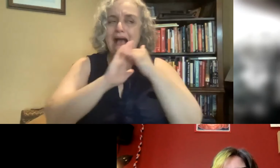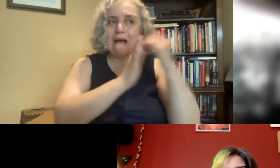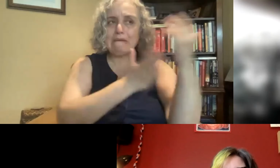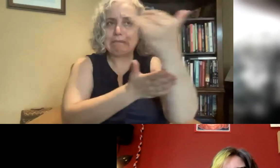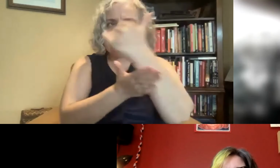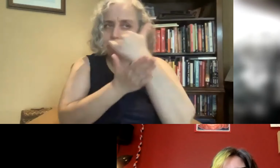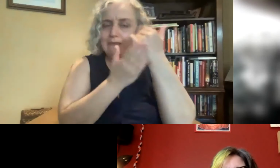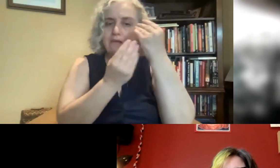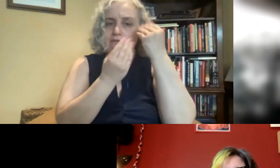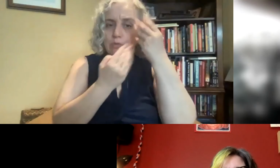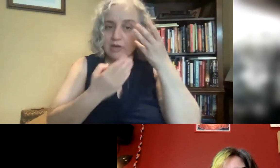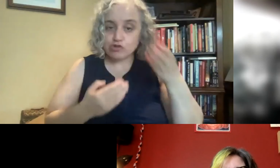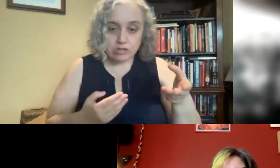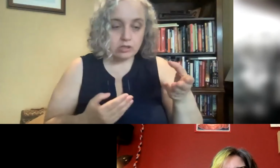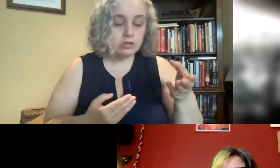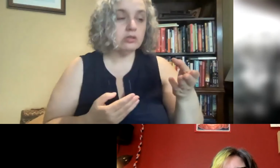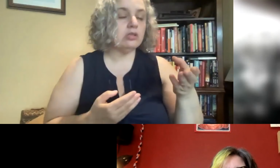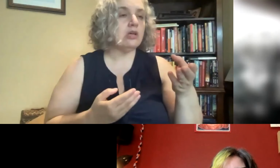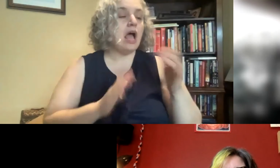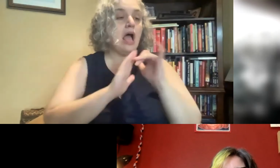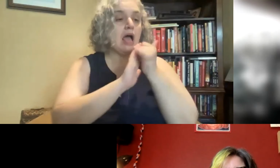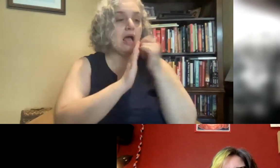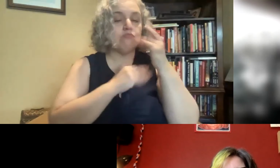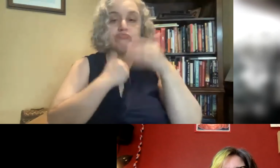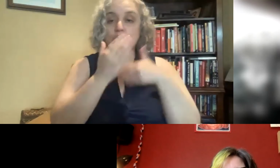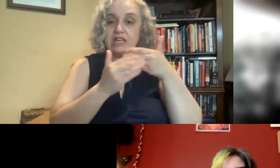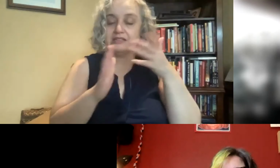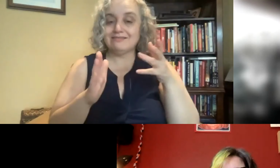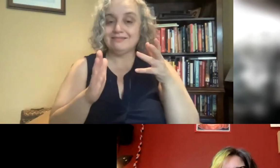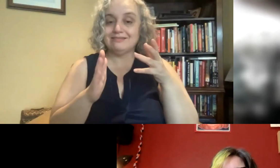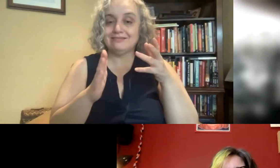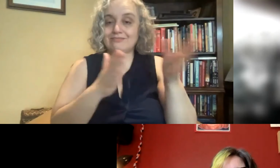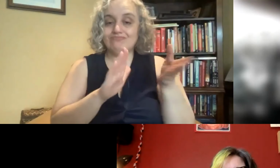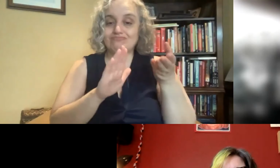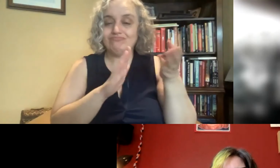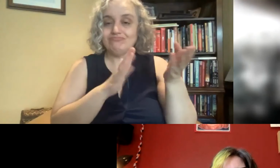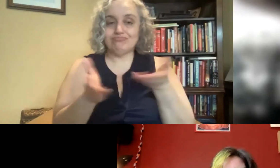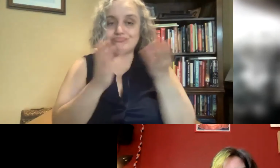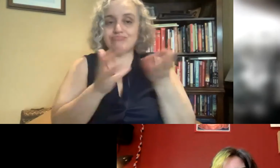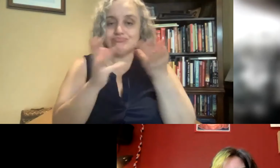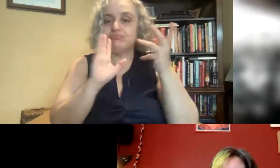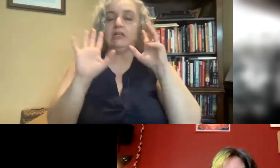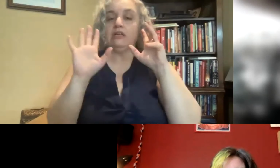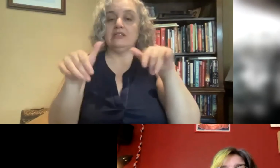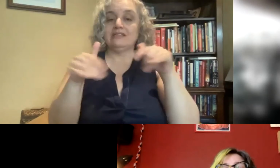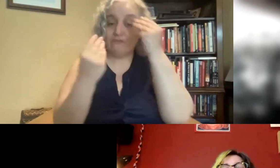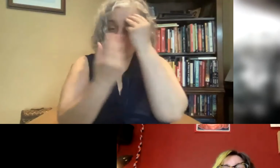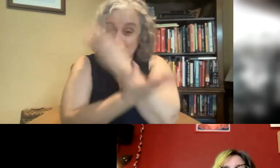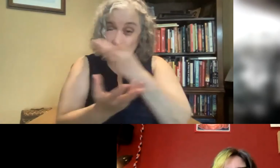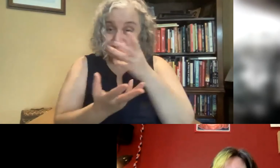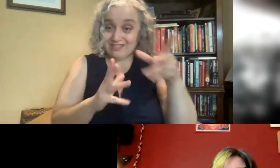how it is processed. Because of course, it's the entire data pipeline that is an issue.